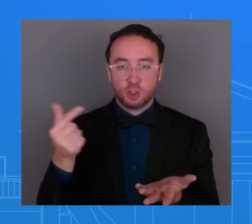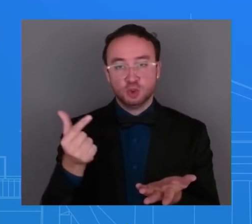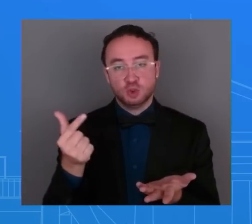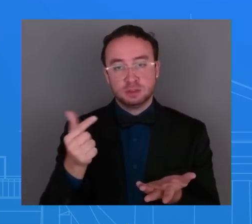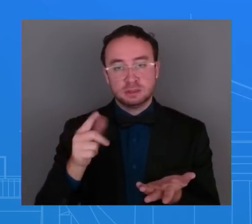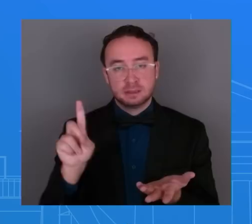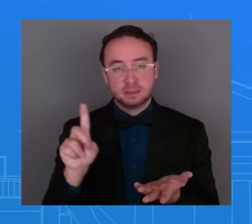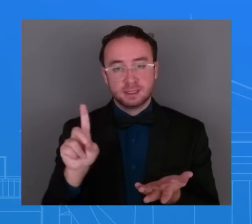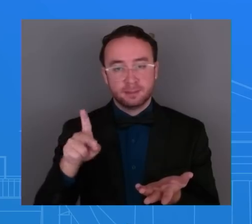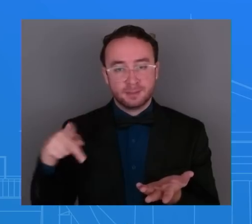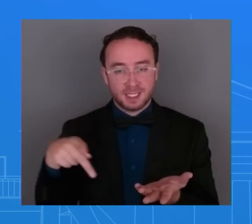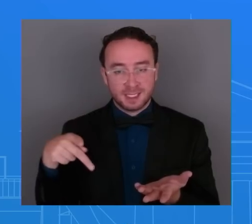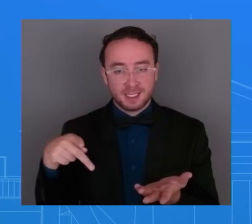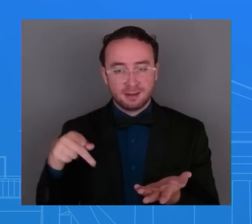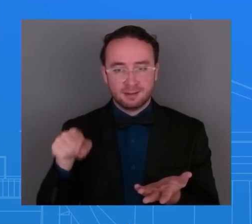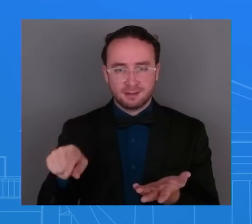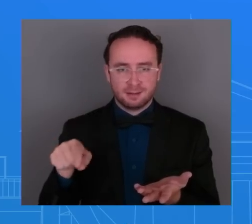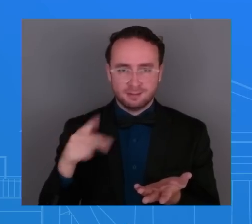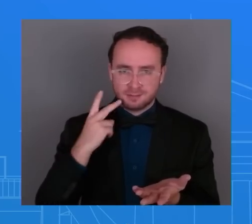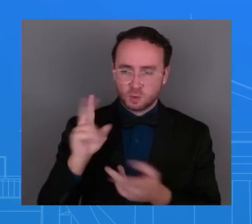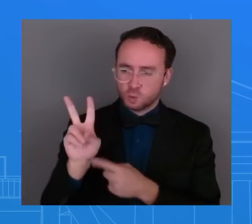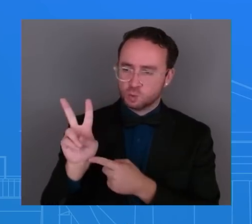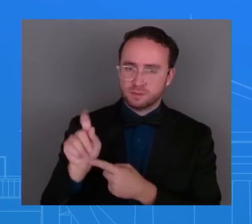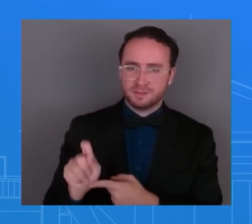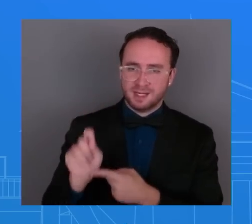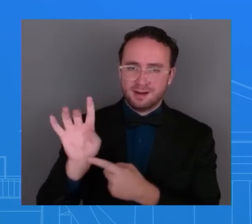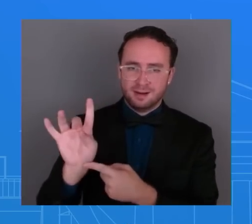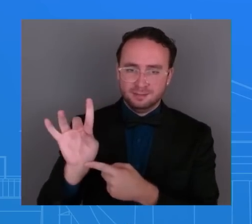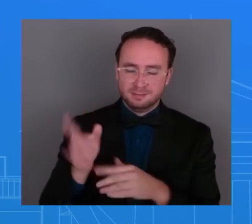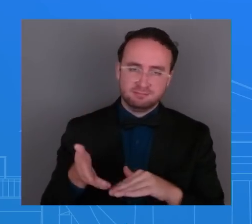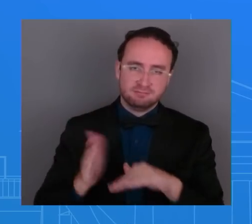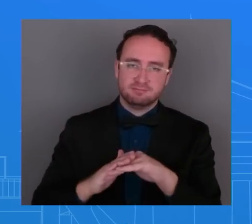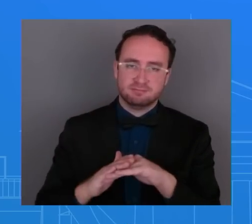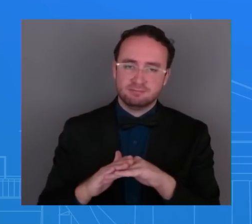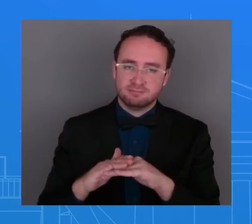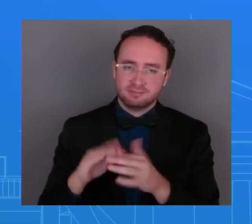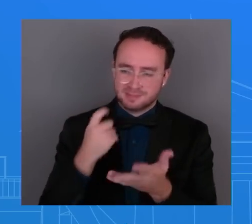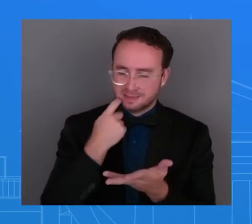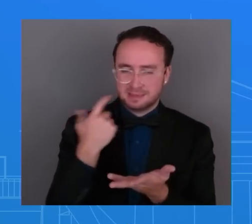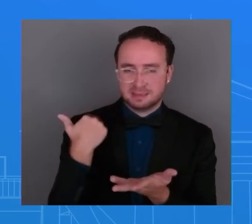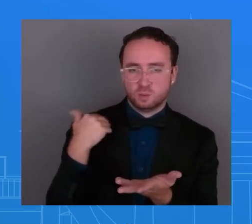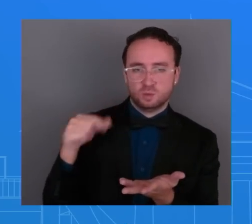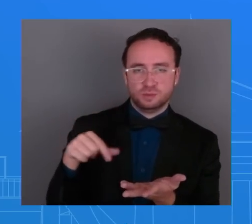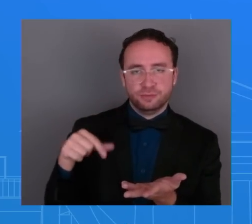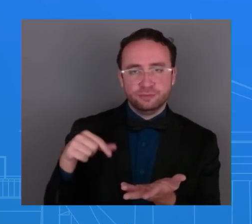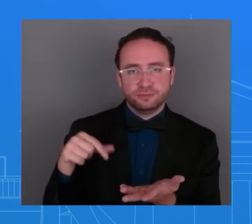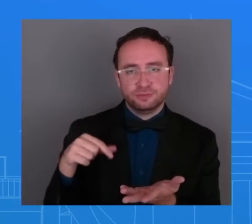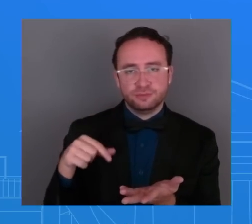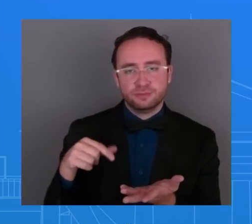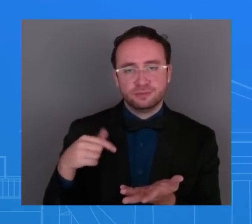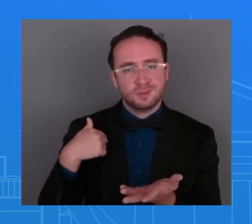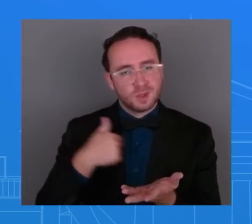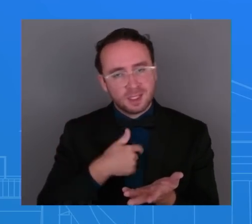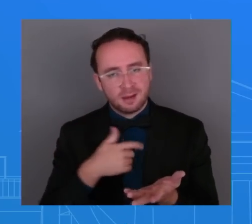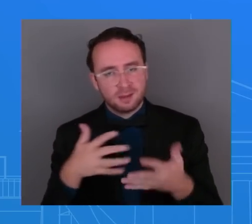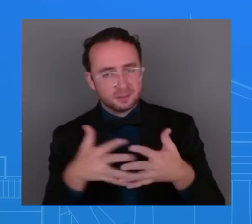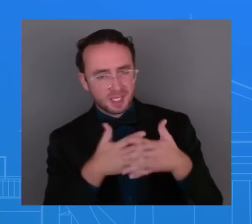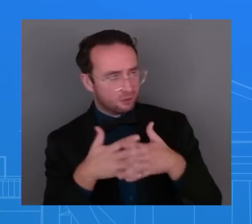we understand that American people are still feeling it, and we're -- that's why we're going to make more announcements about how we're going to continue to lower costs. The Press: And one more --